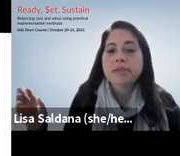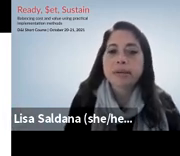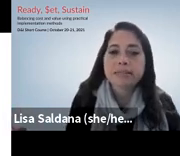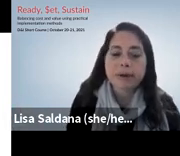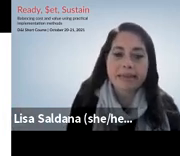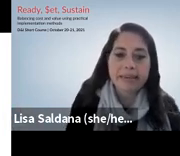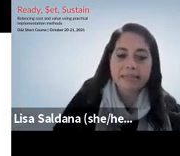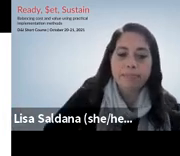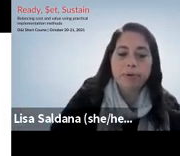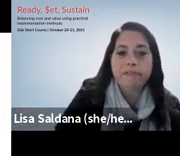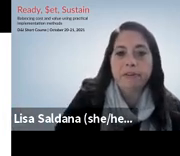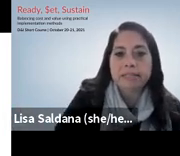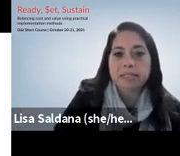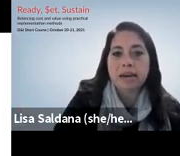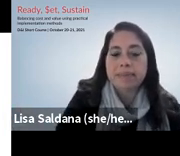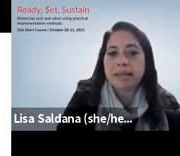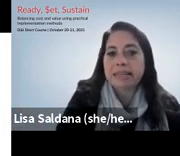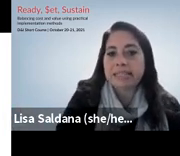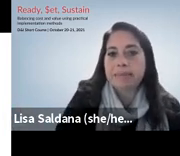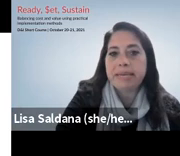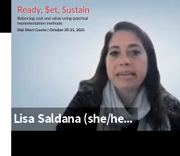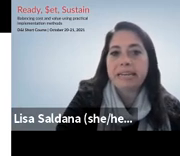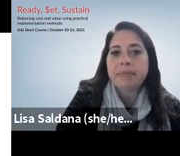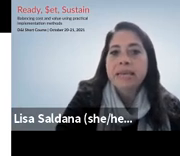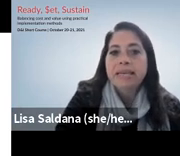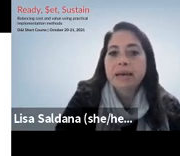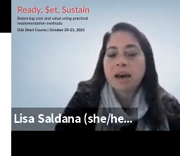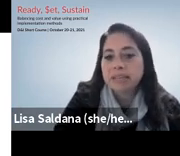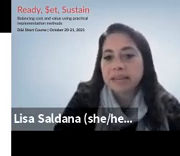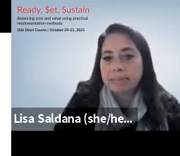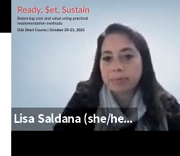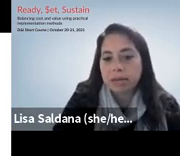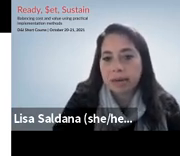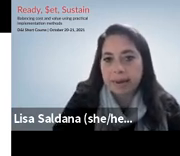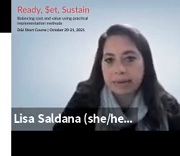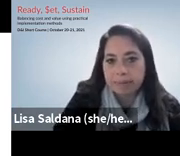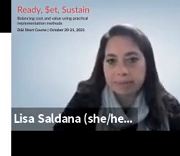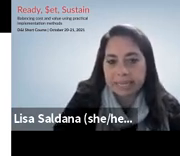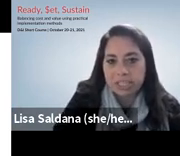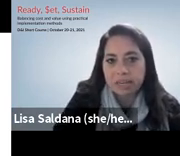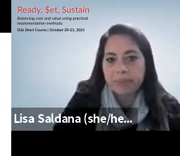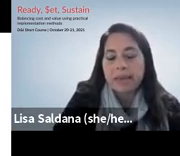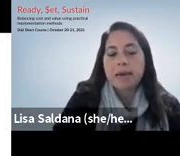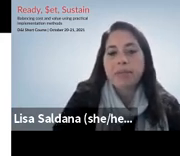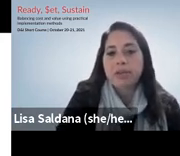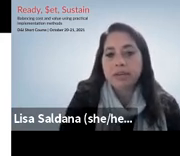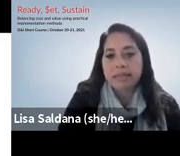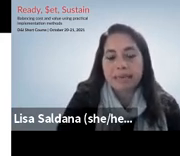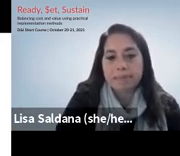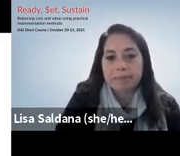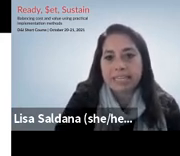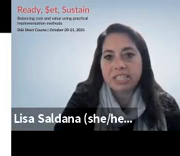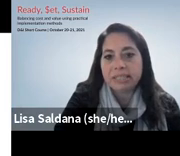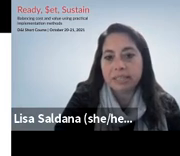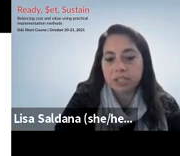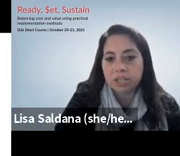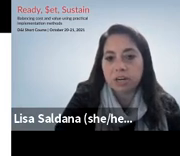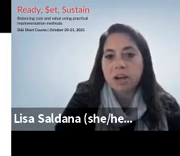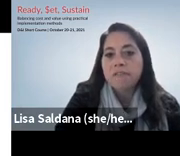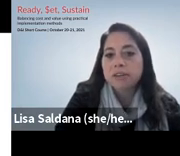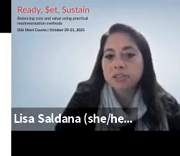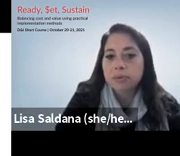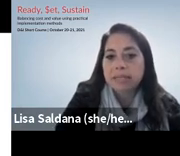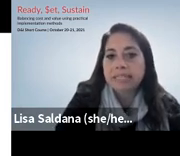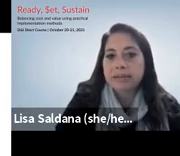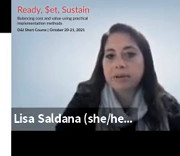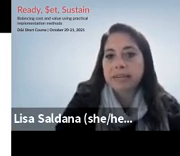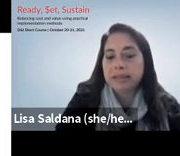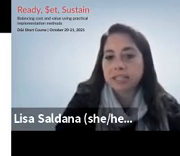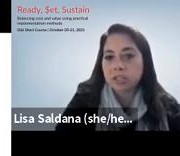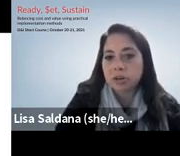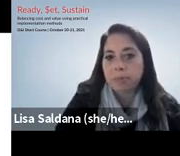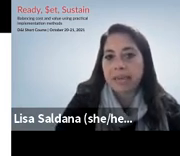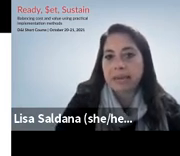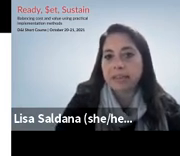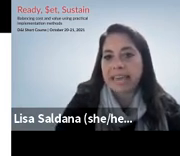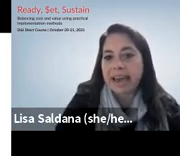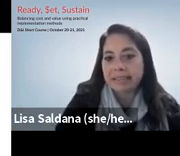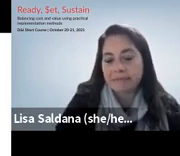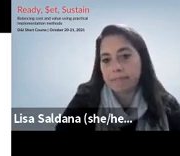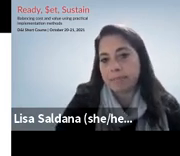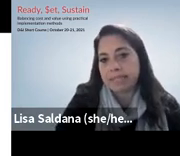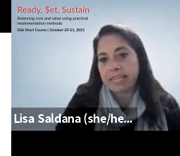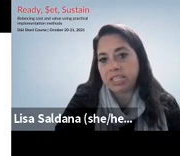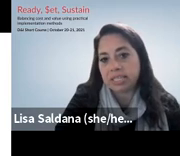Lisa Saldana (she/her/hers): The reason why I think it's important for us to talk about this at the beginning, is that oftentimes we talk about implementation, and when you look at the implementation literature folks are really zeroed in on this third panel the active implementation.